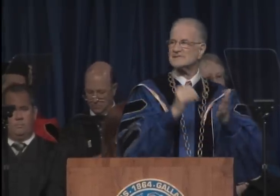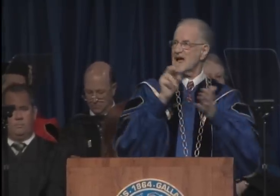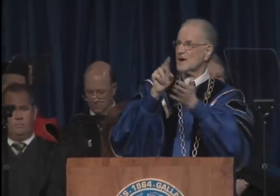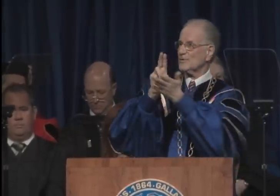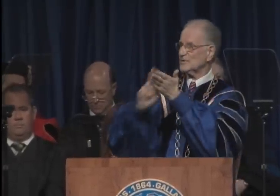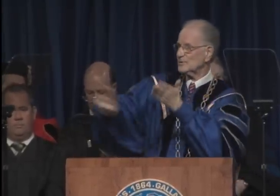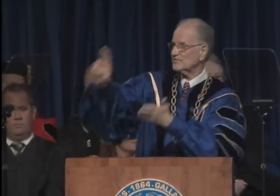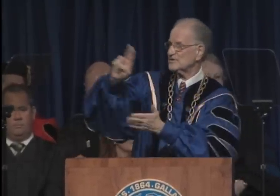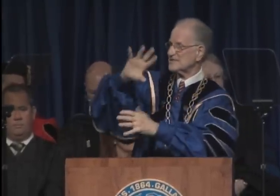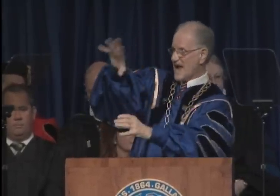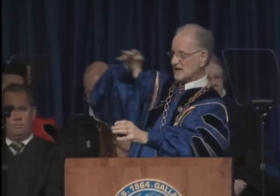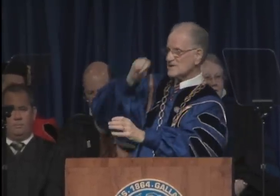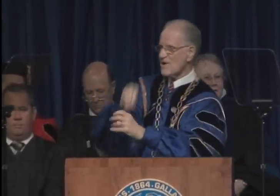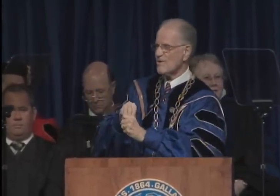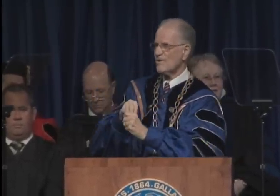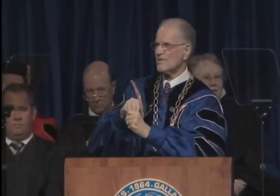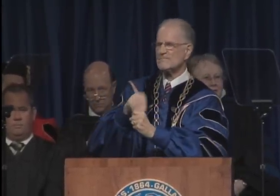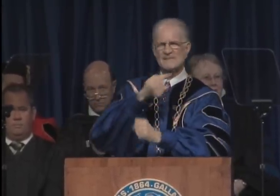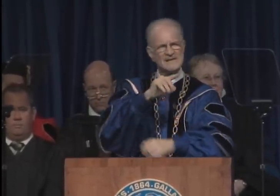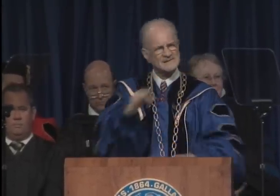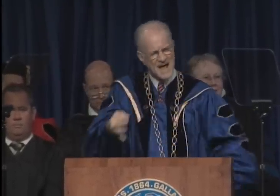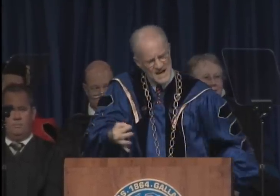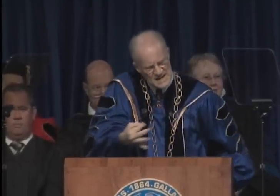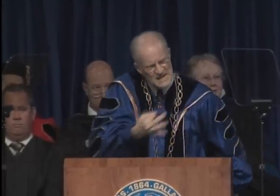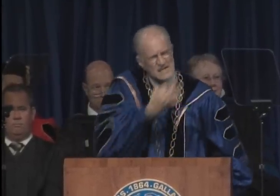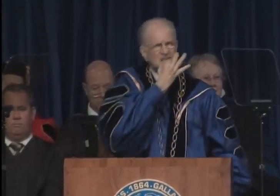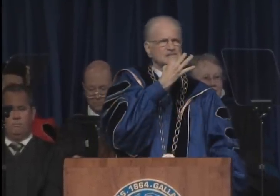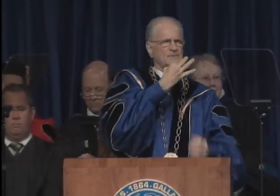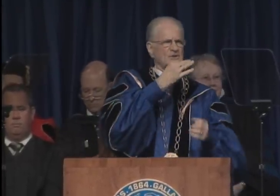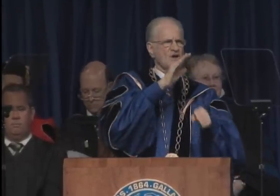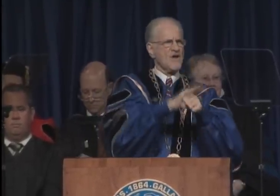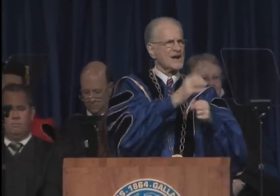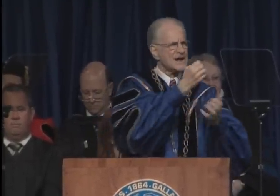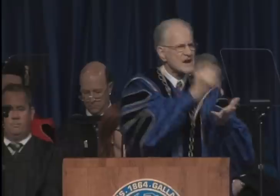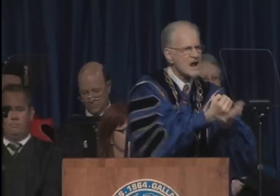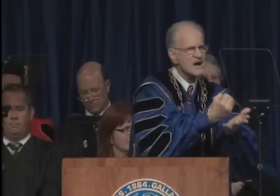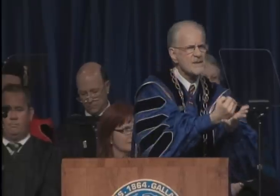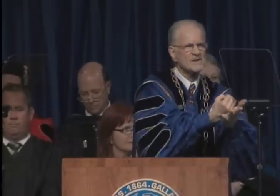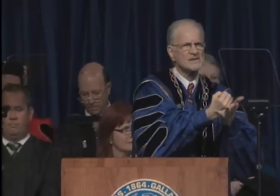to students, and to the university as a whole.